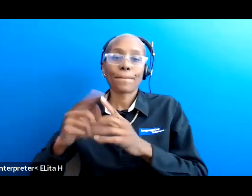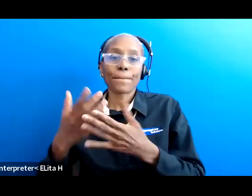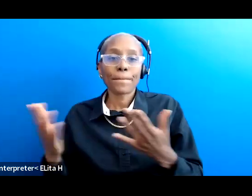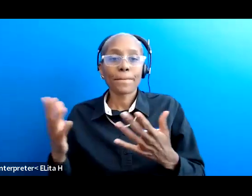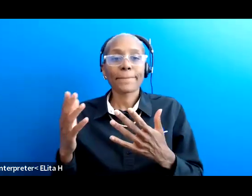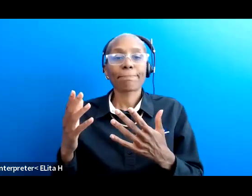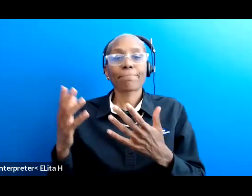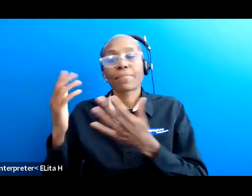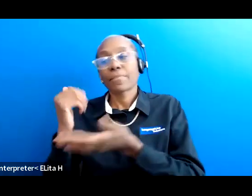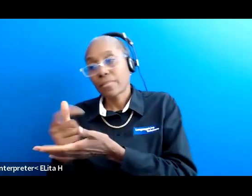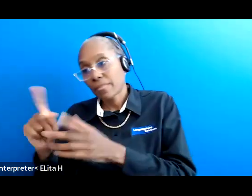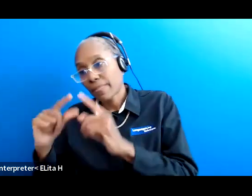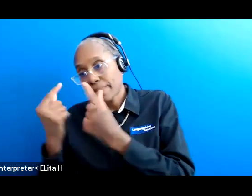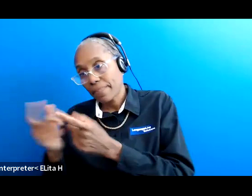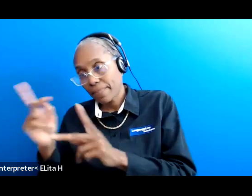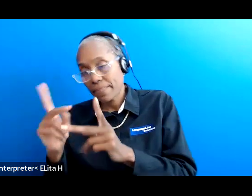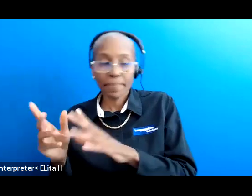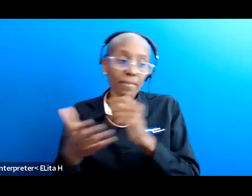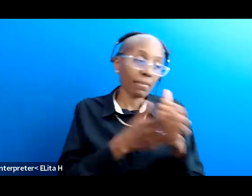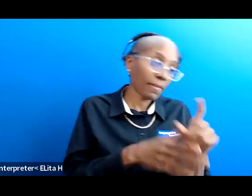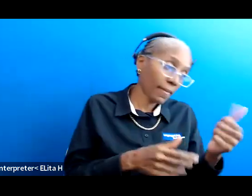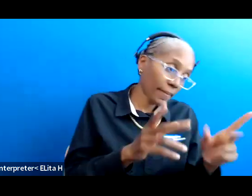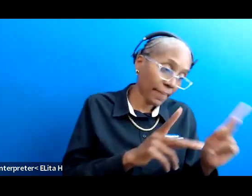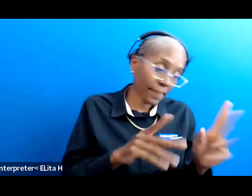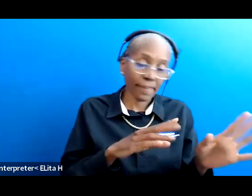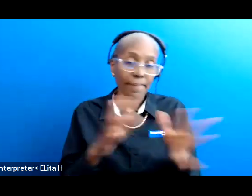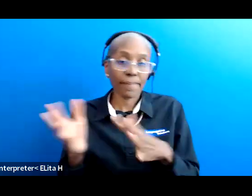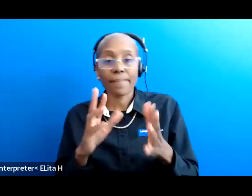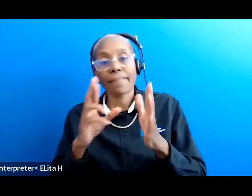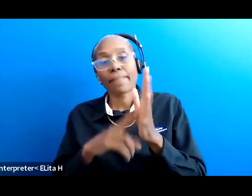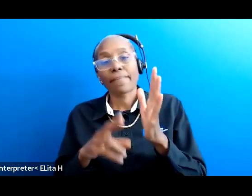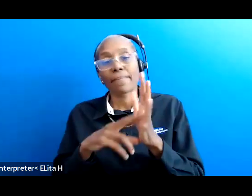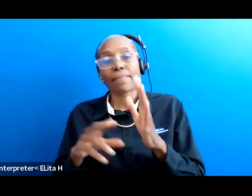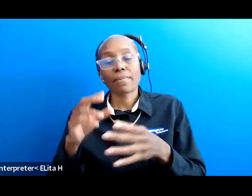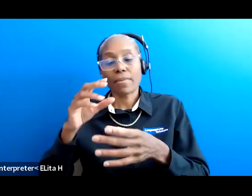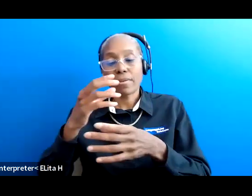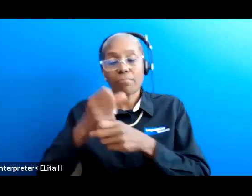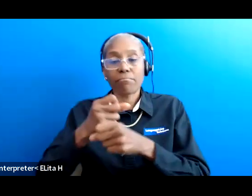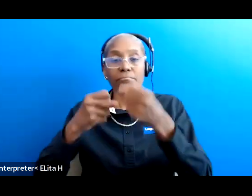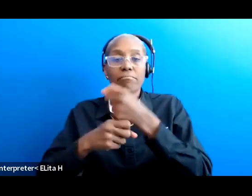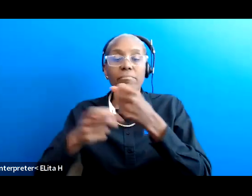What helps one group of people helps another group of people. So the research in spine helps people with brain injury.